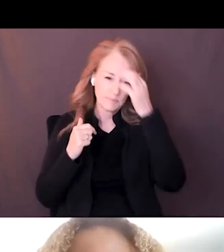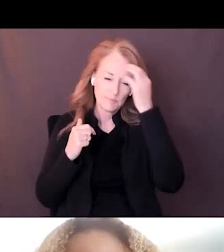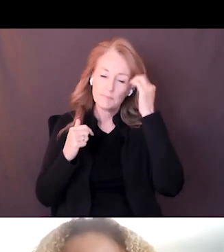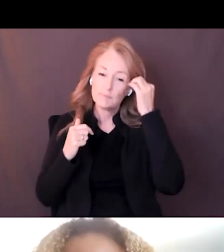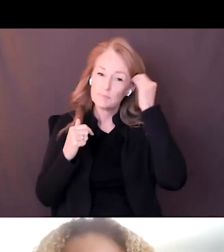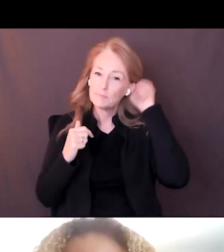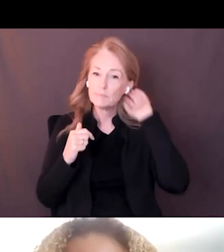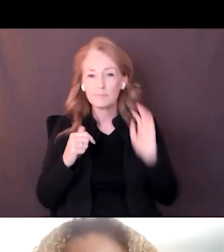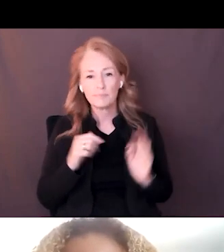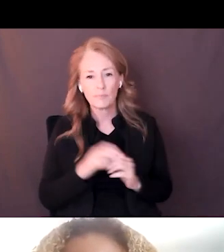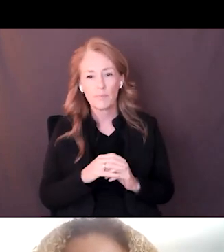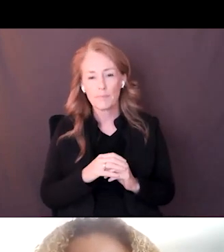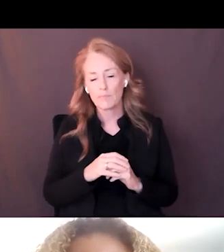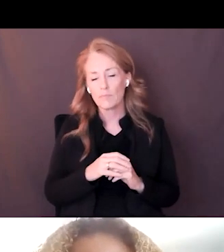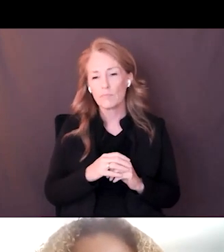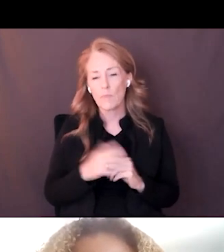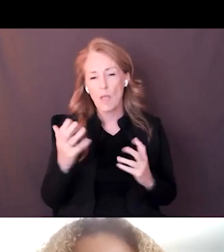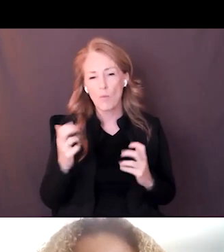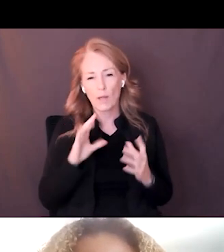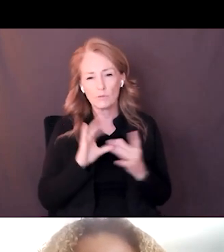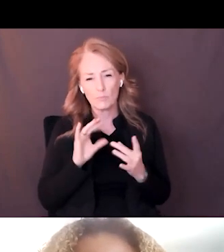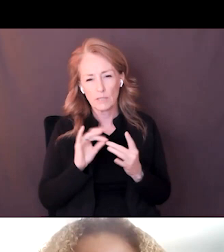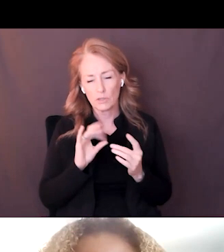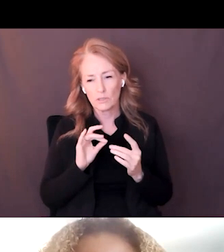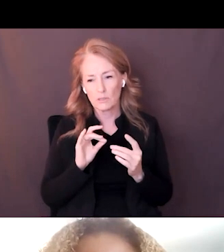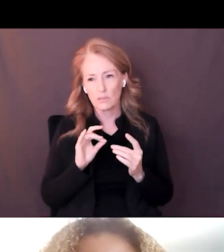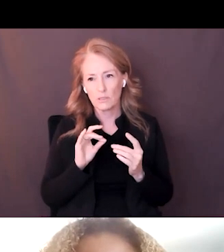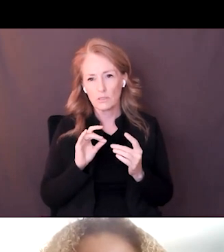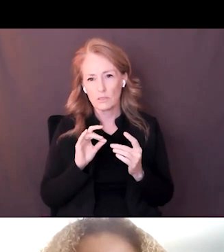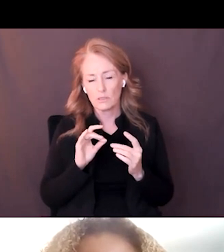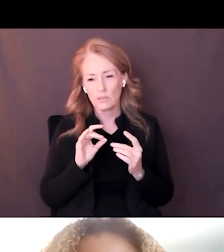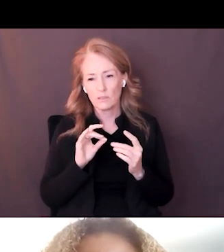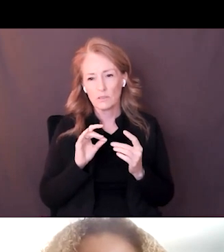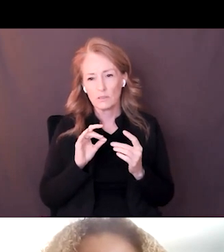WHAT I WAS GOING TO SAY IS THAT, IN TERMS OF THE REVISION OF THE